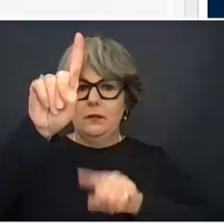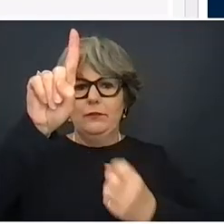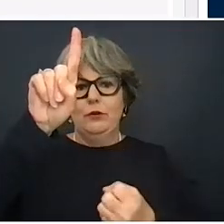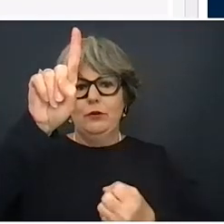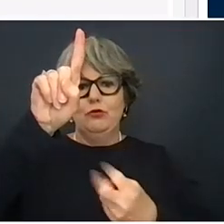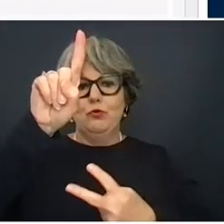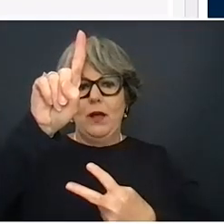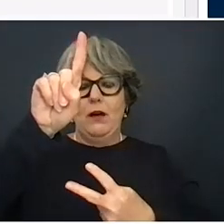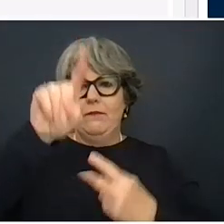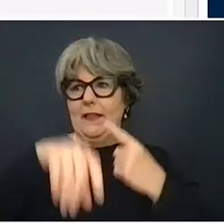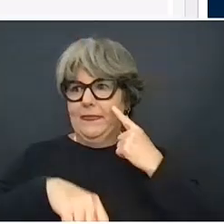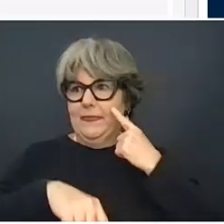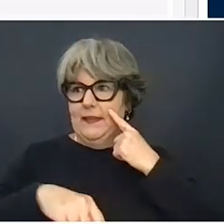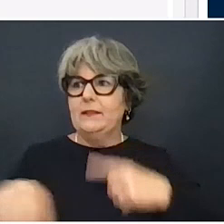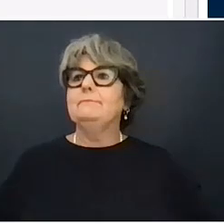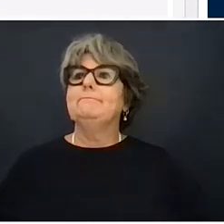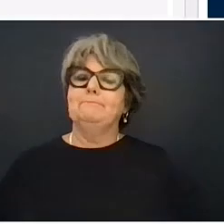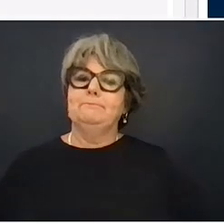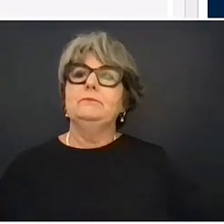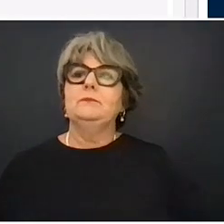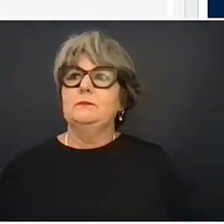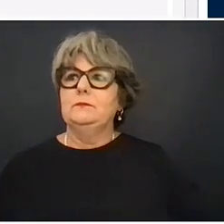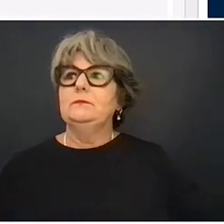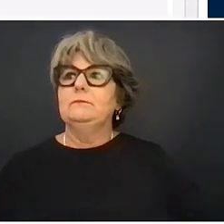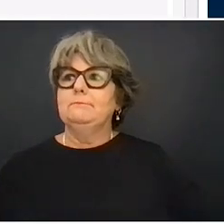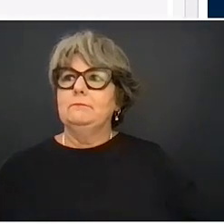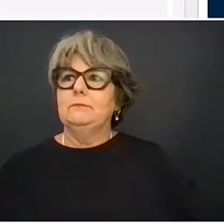Yes. Okay. Robyn.